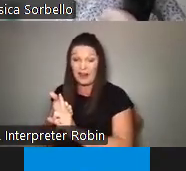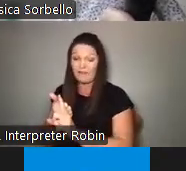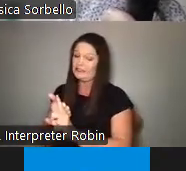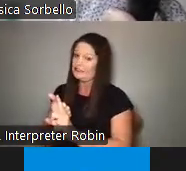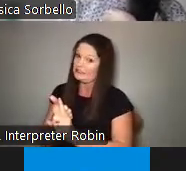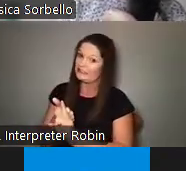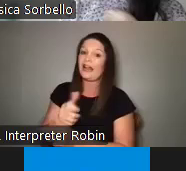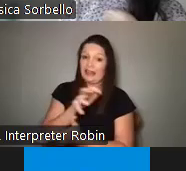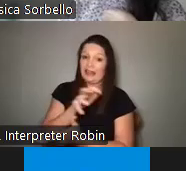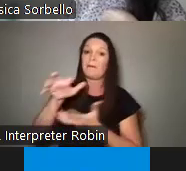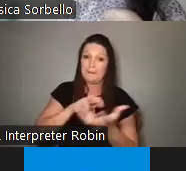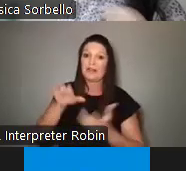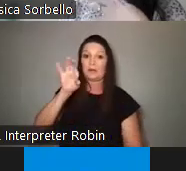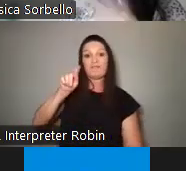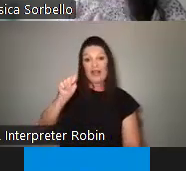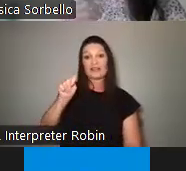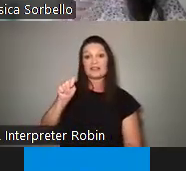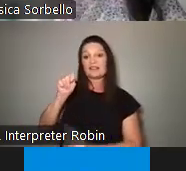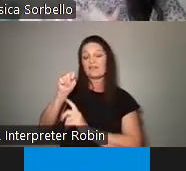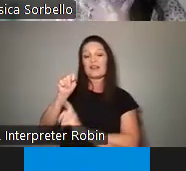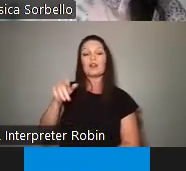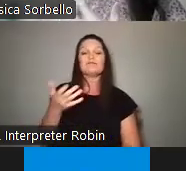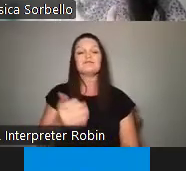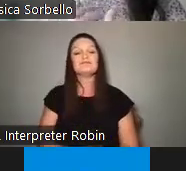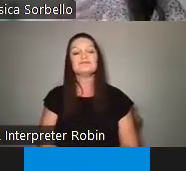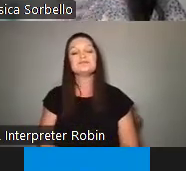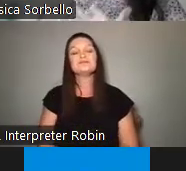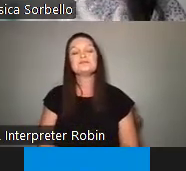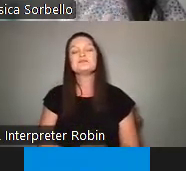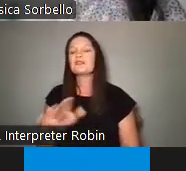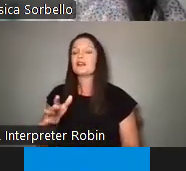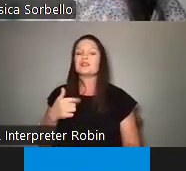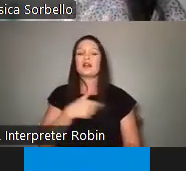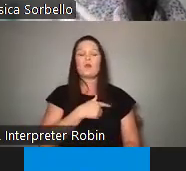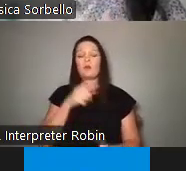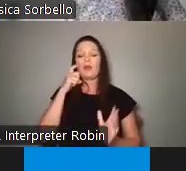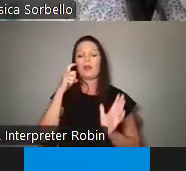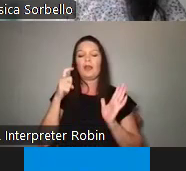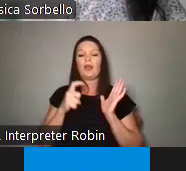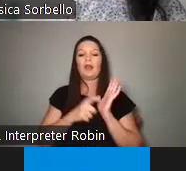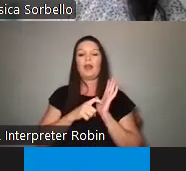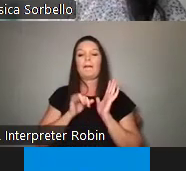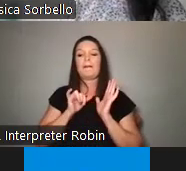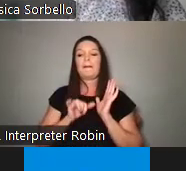when